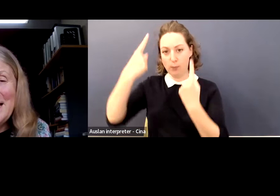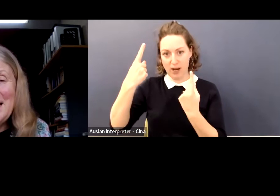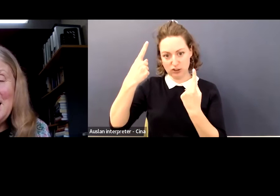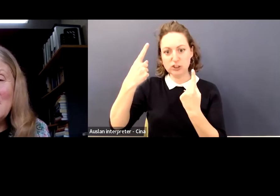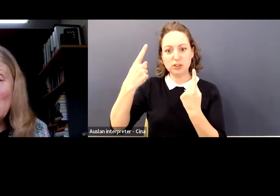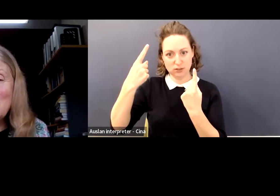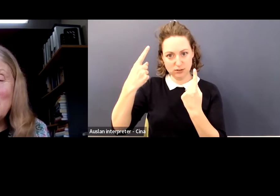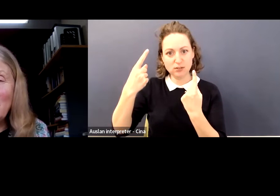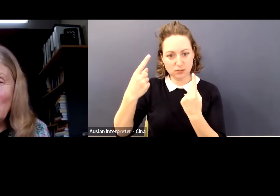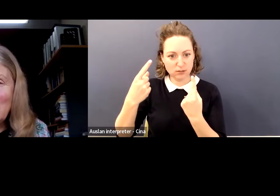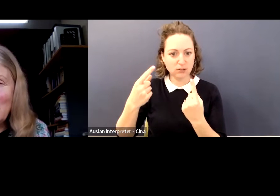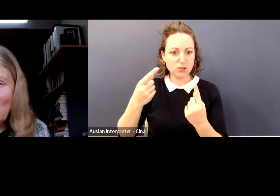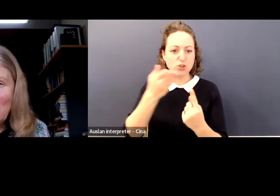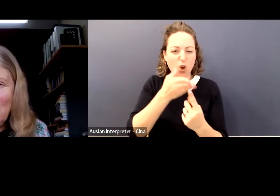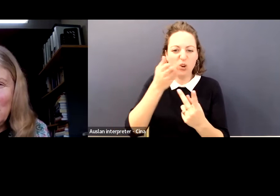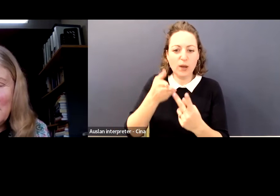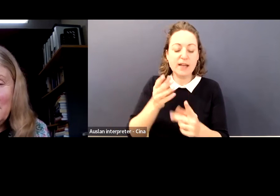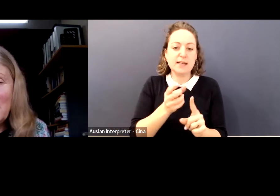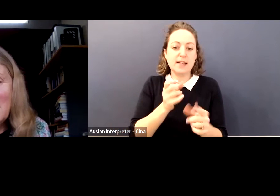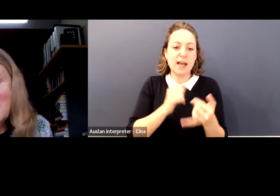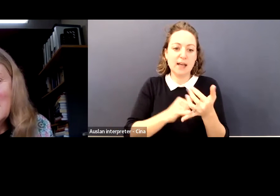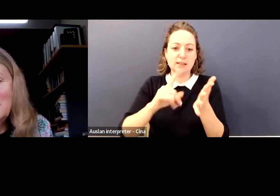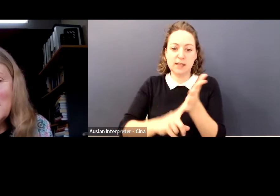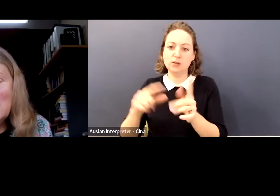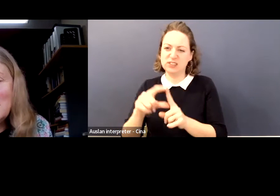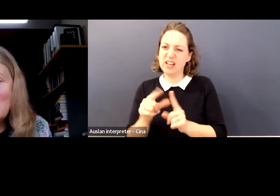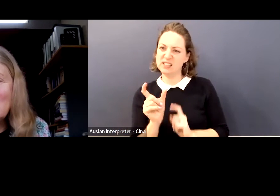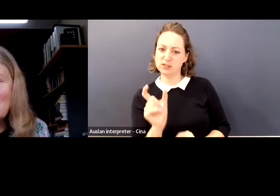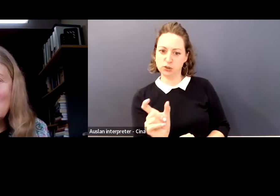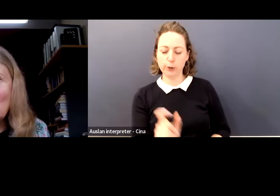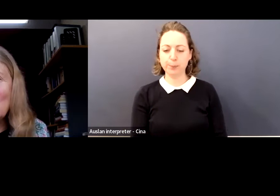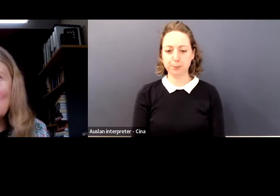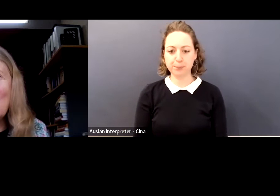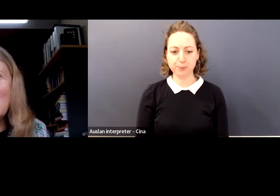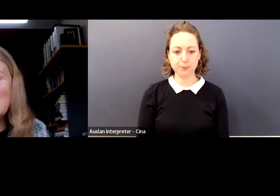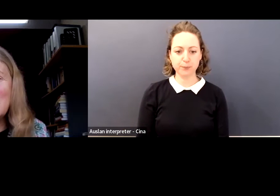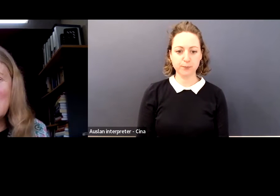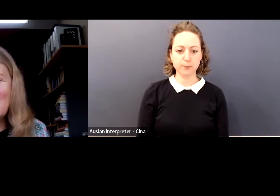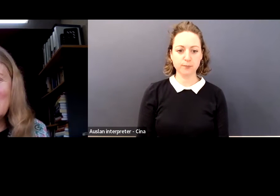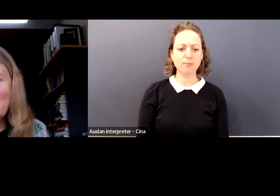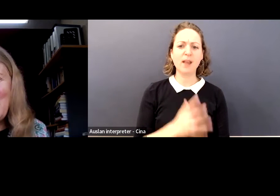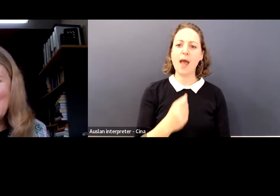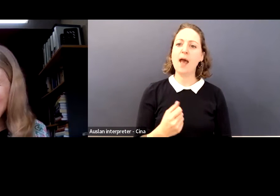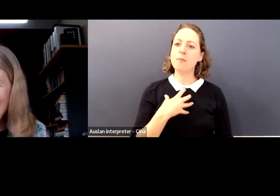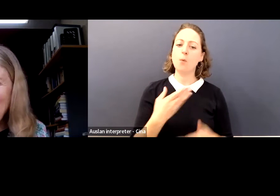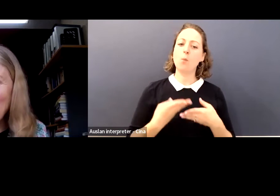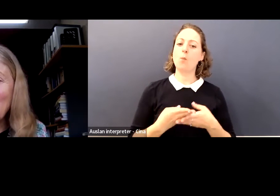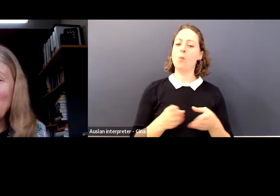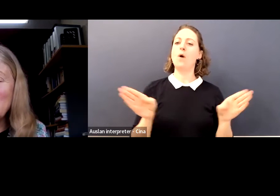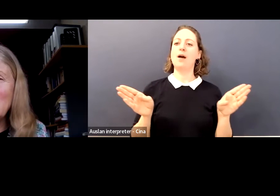the term specific learning disorder is used. There is a more widely accepted practise now of using